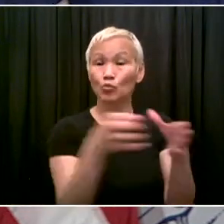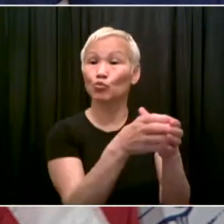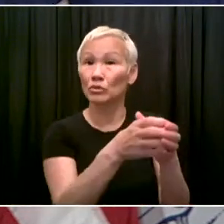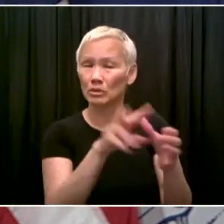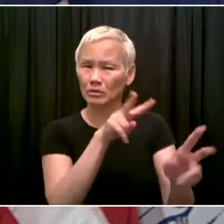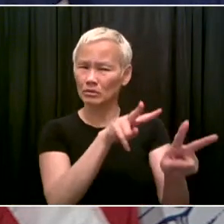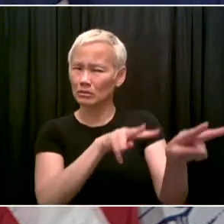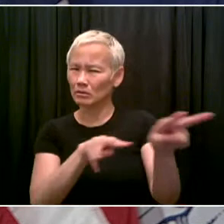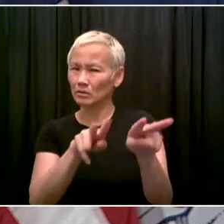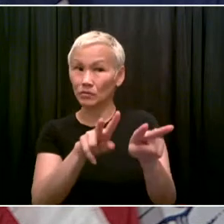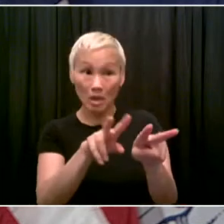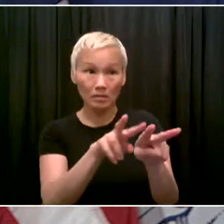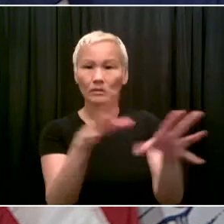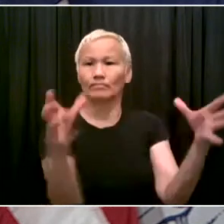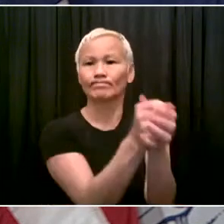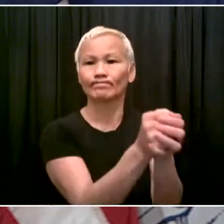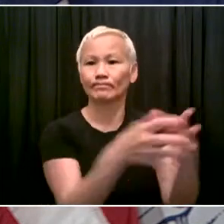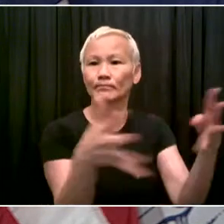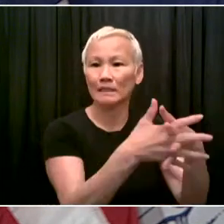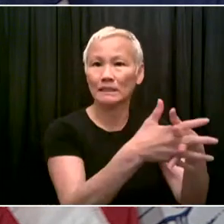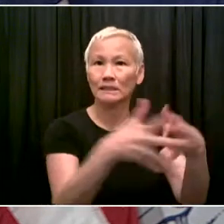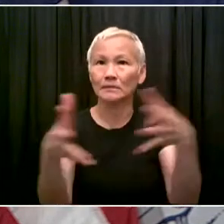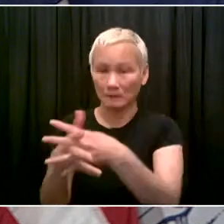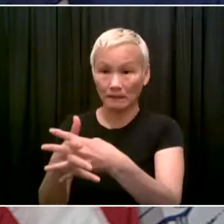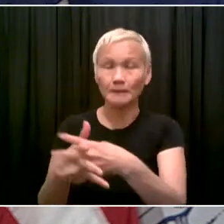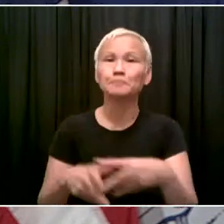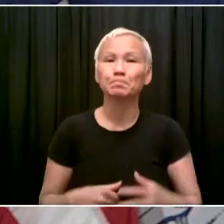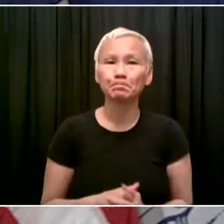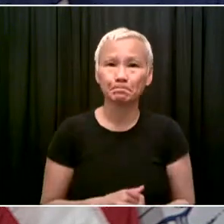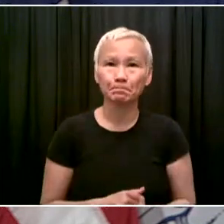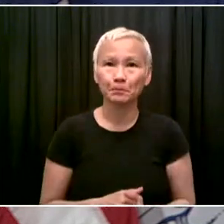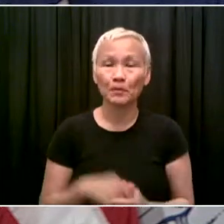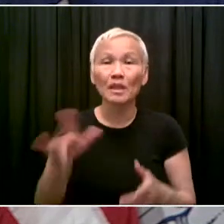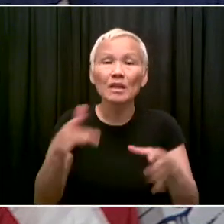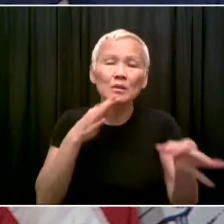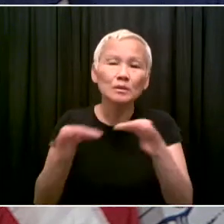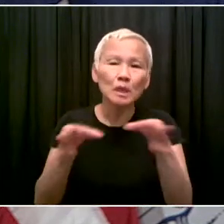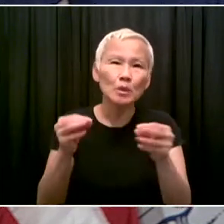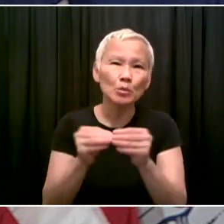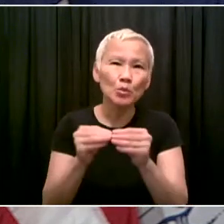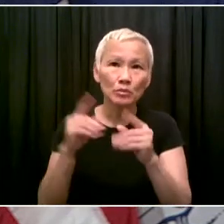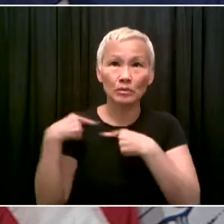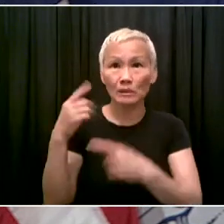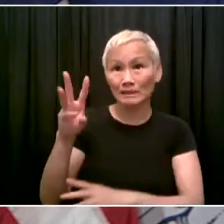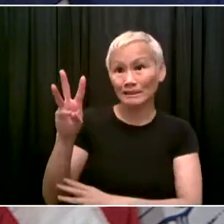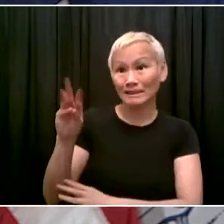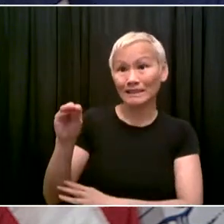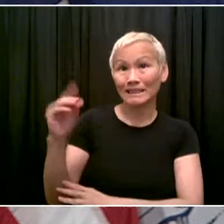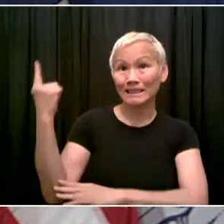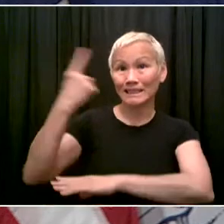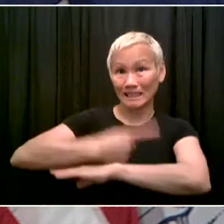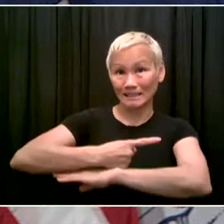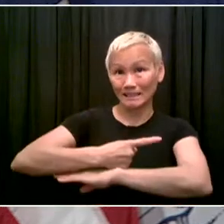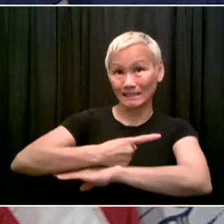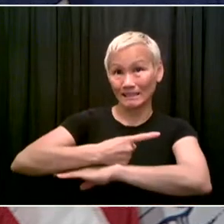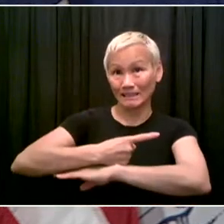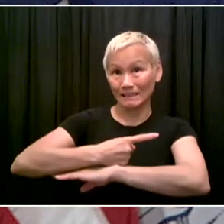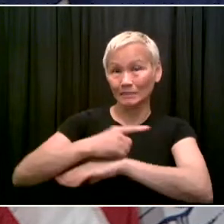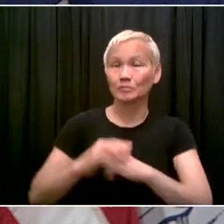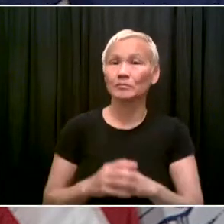A ILLEGAL FIREARM IN THE CITY SHOULD BE TAKEN OFF THE STREET. GANG TAKEDOWNS, COURTS COMING BACK, CRITICAL